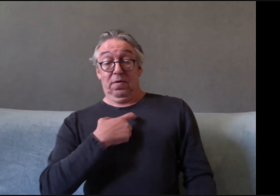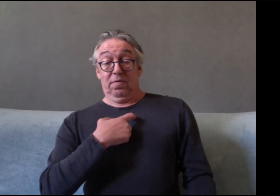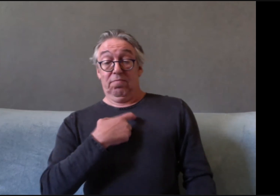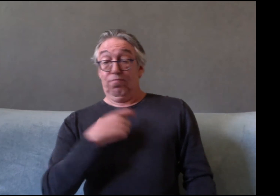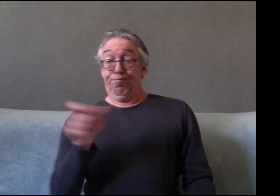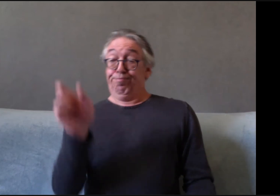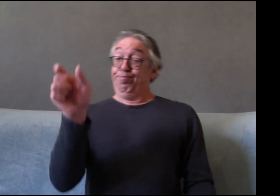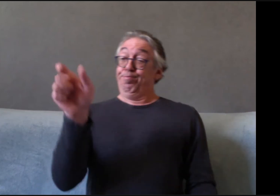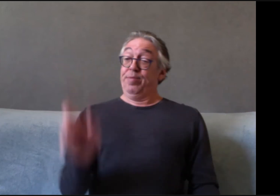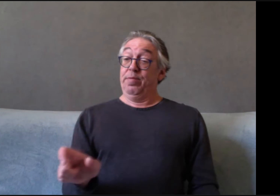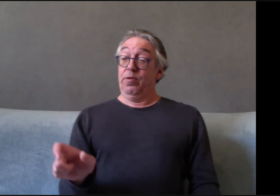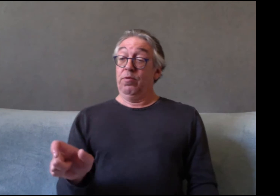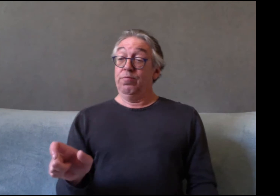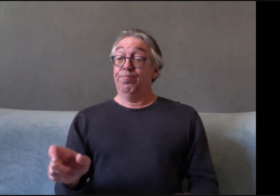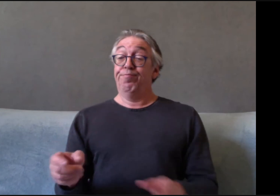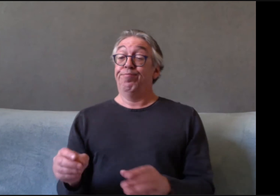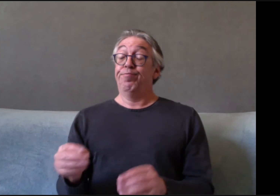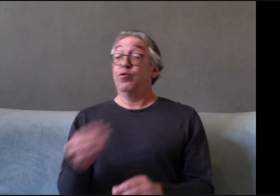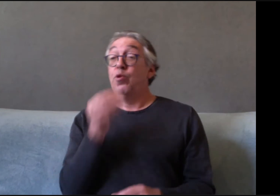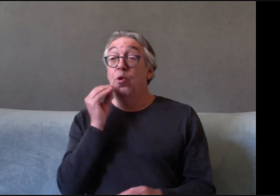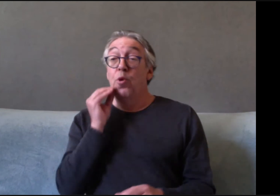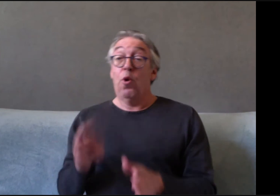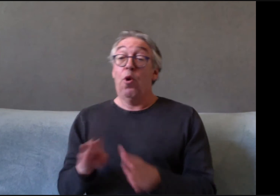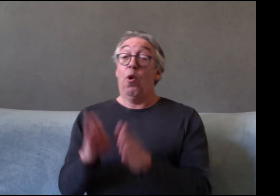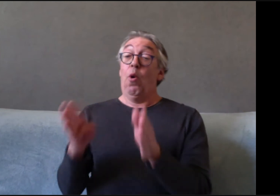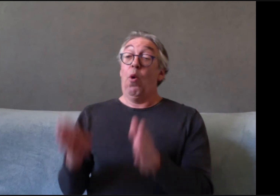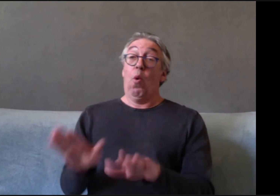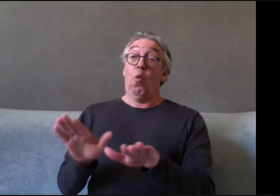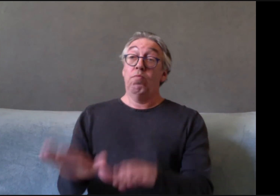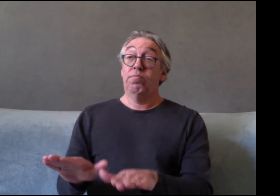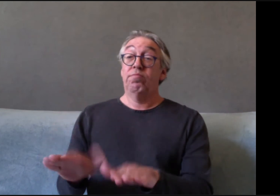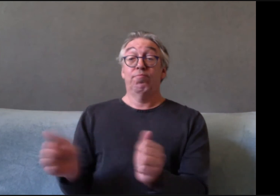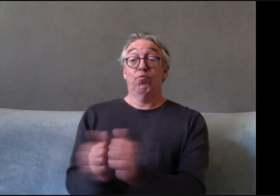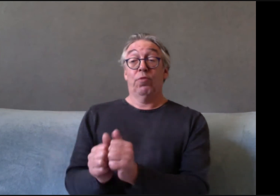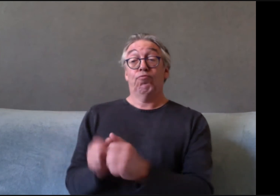or who live in institutions or assisted living.